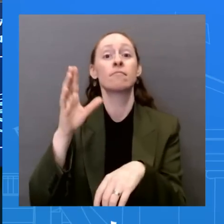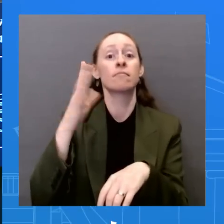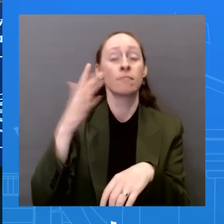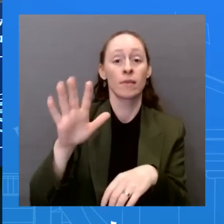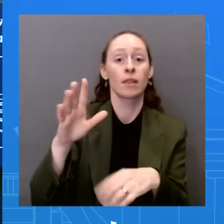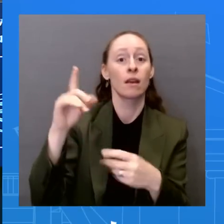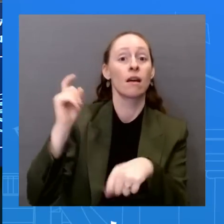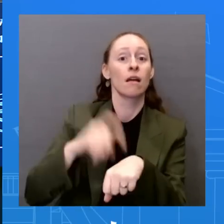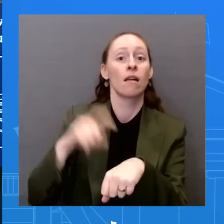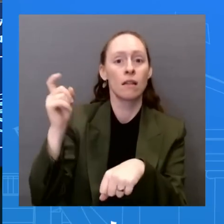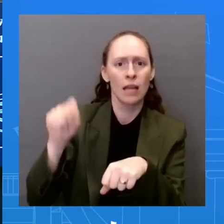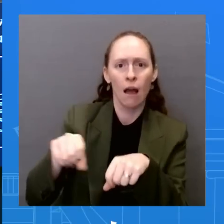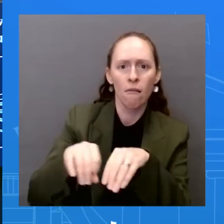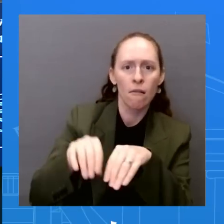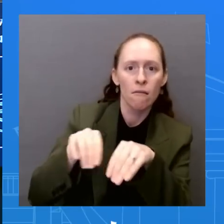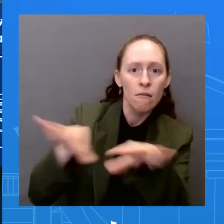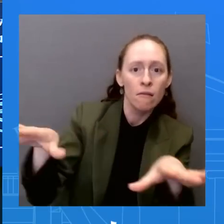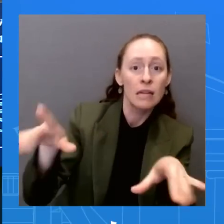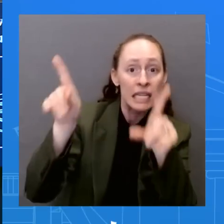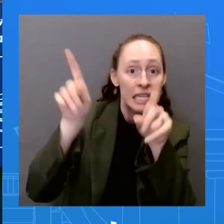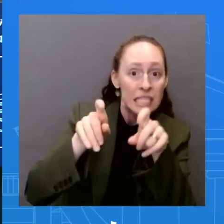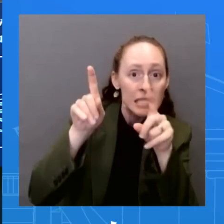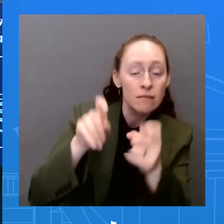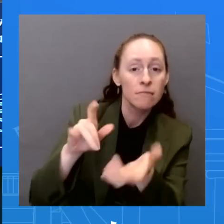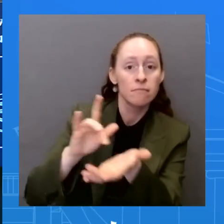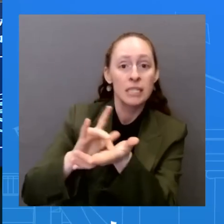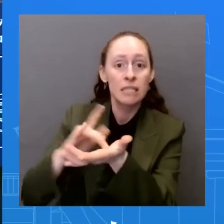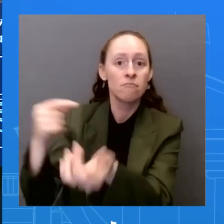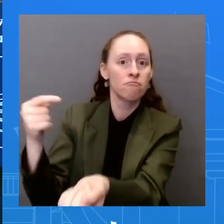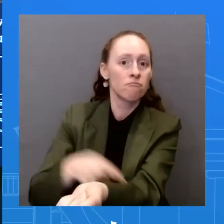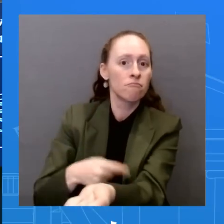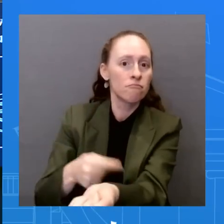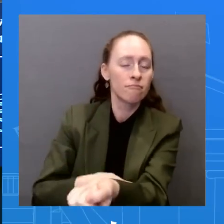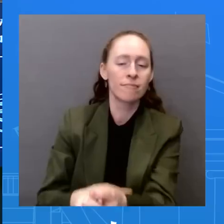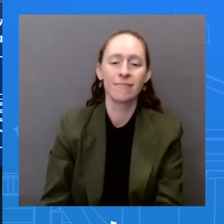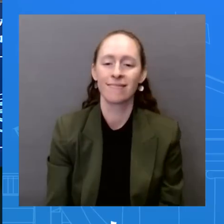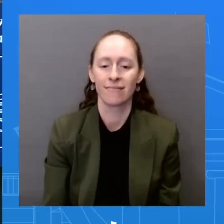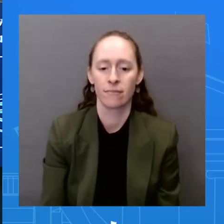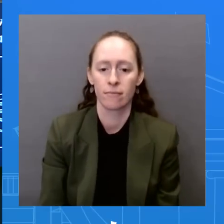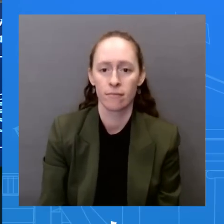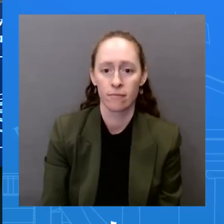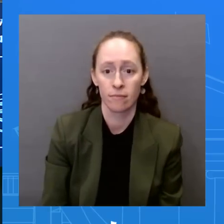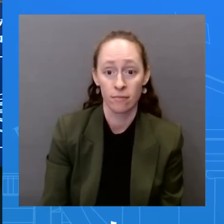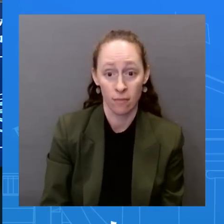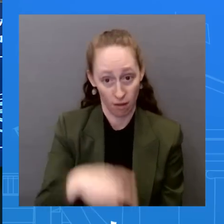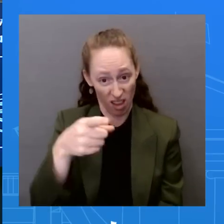So I think that we're concerned because, obviously, we want to make sure that if there is a case in college, that everyone knows what to do.